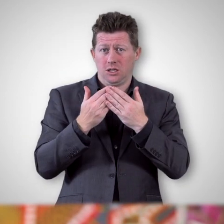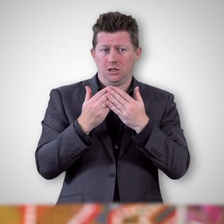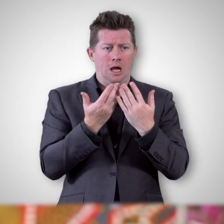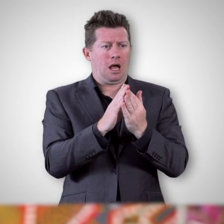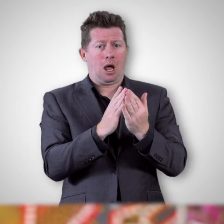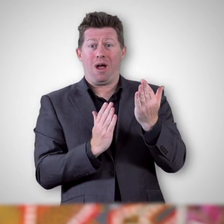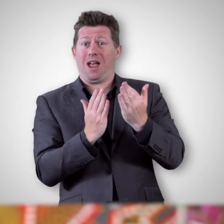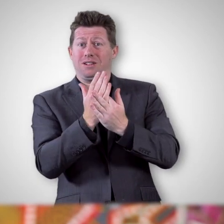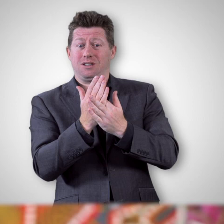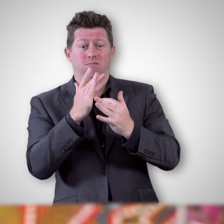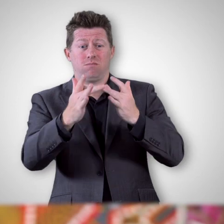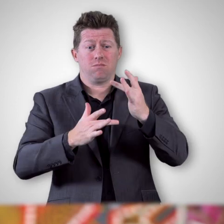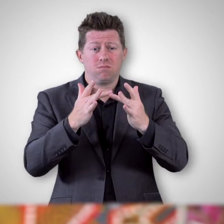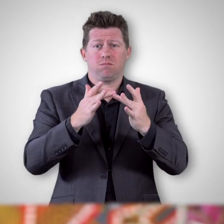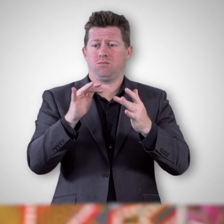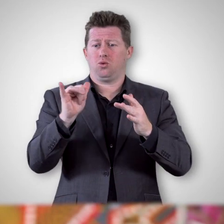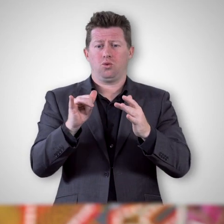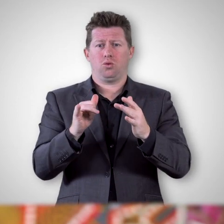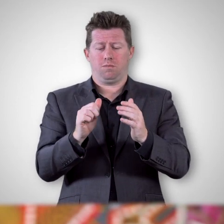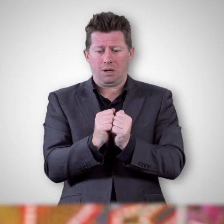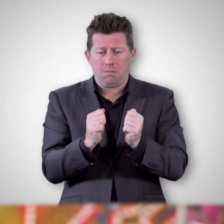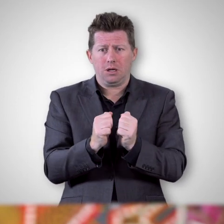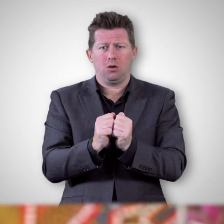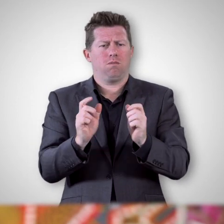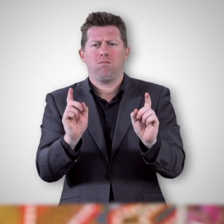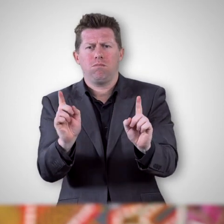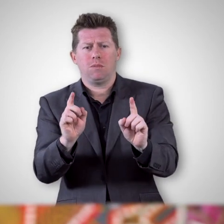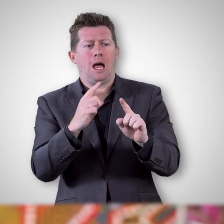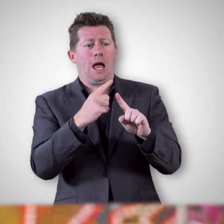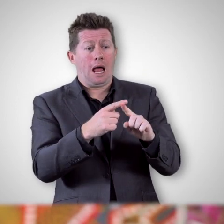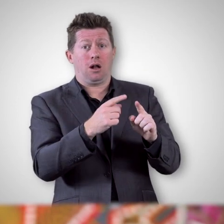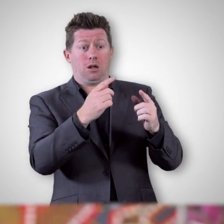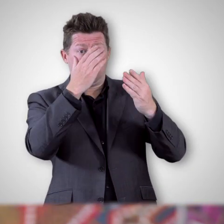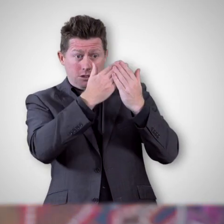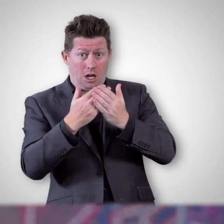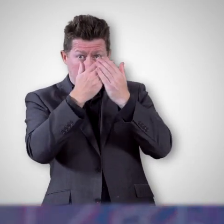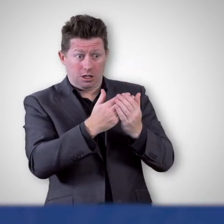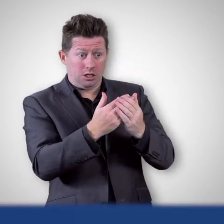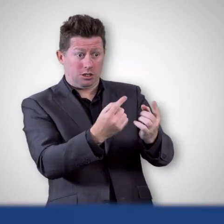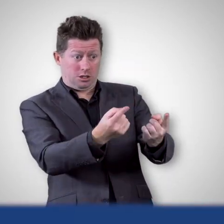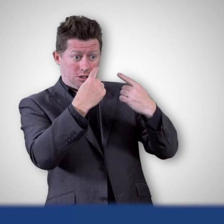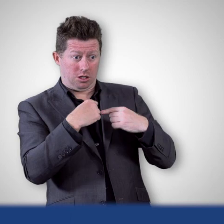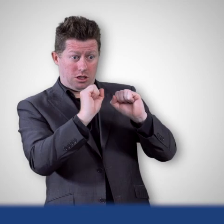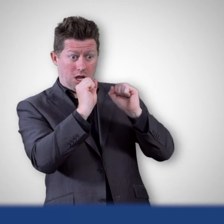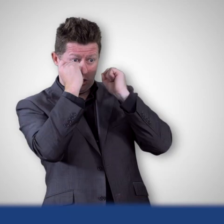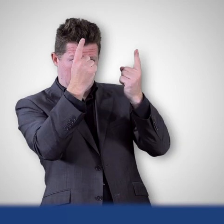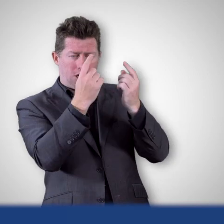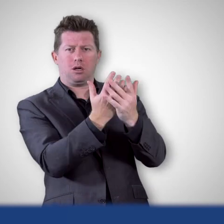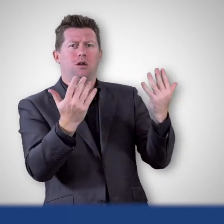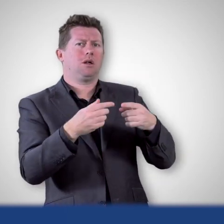that they can access the learning and multiple ways to present what they know back to me.